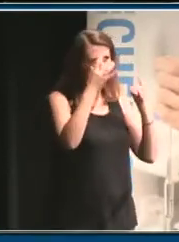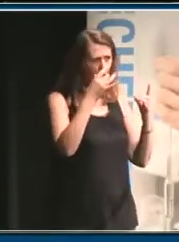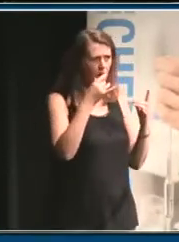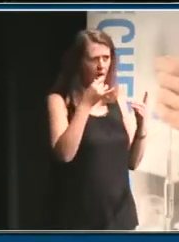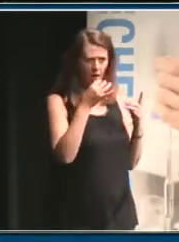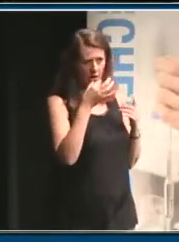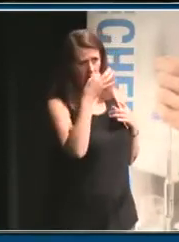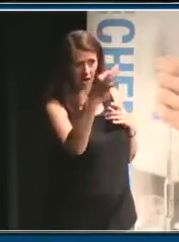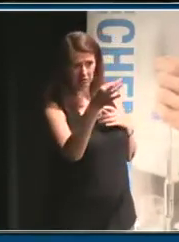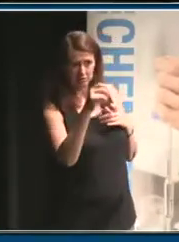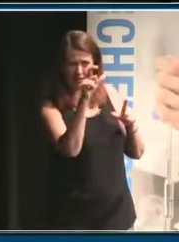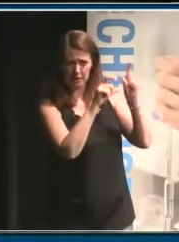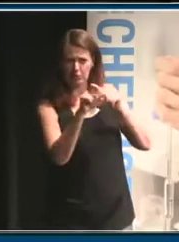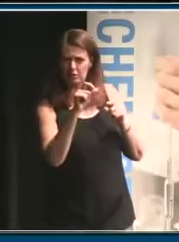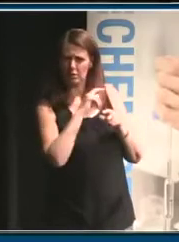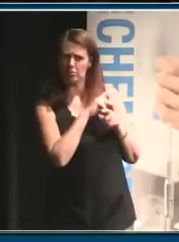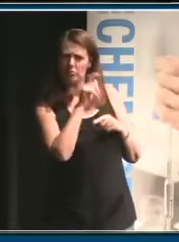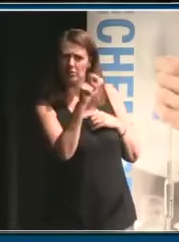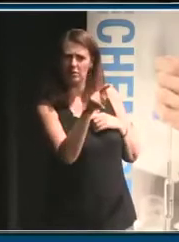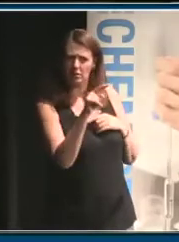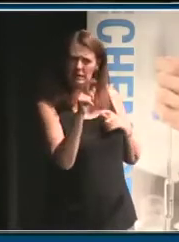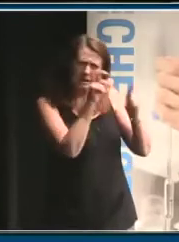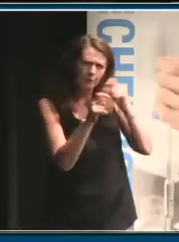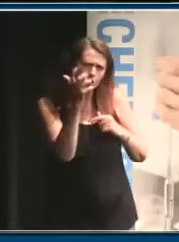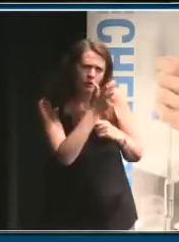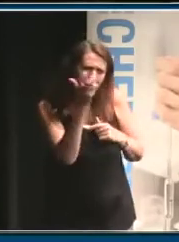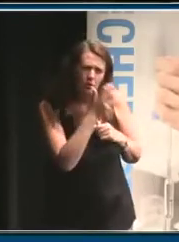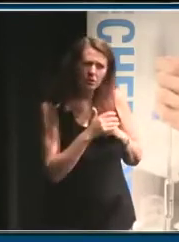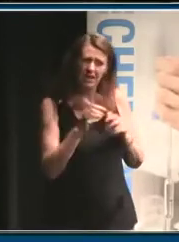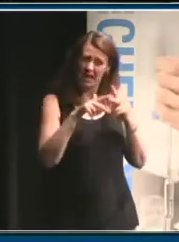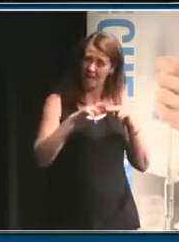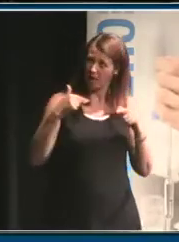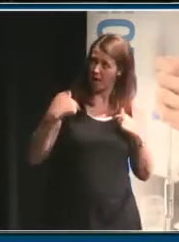a chemistry professor I said “Is chemistry dangerous? If I become a chemist will I expose